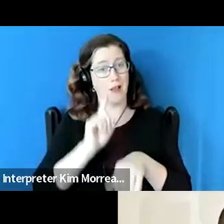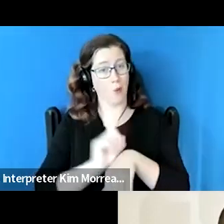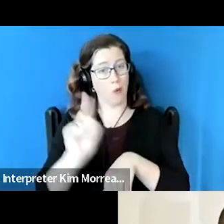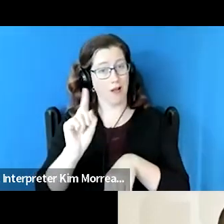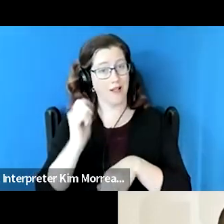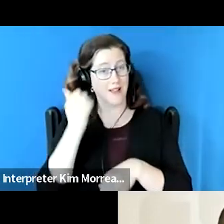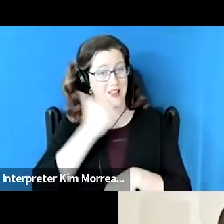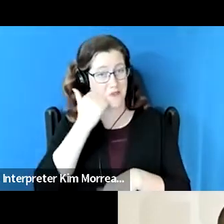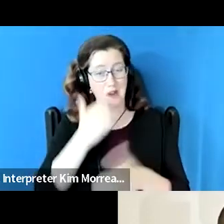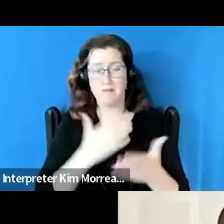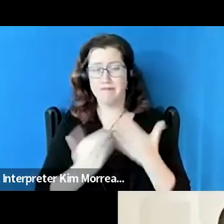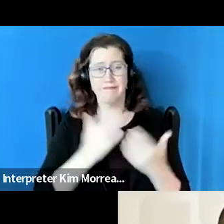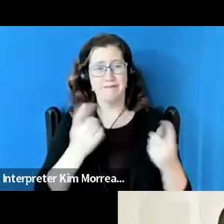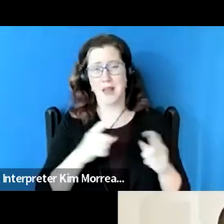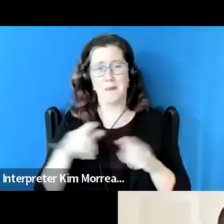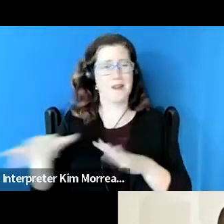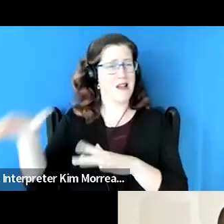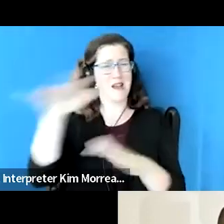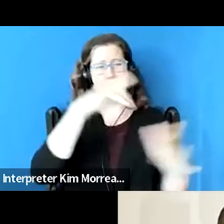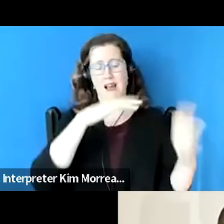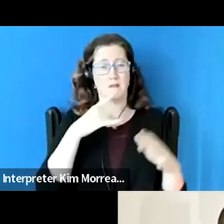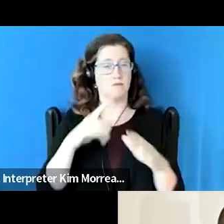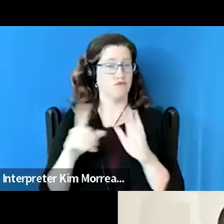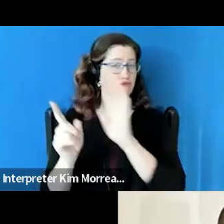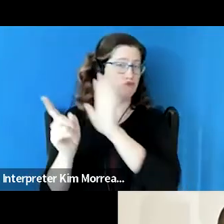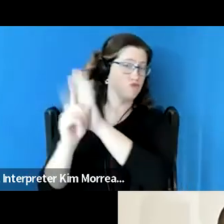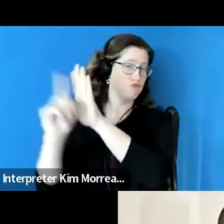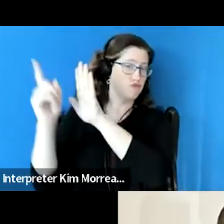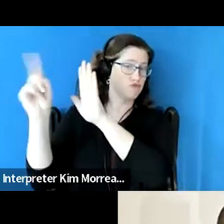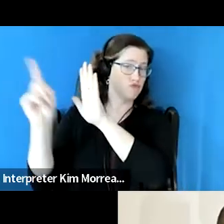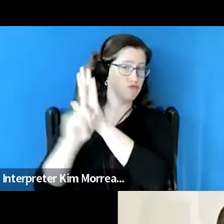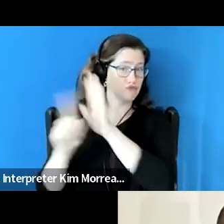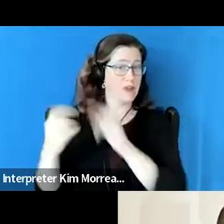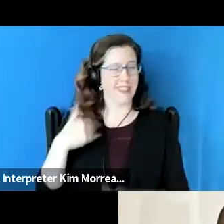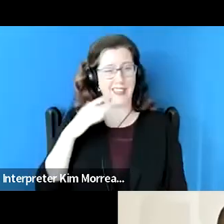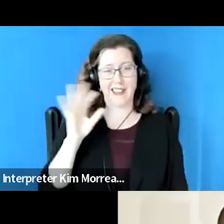no matter what was happening in their health centers. And they had nine health centers across New Jersey,